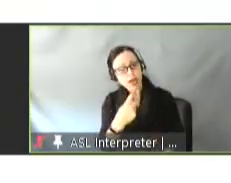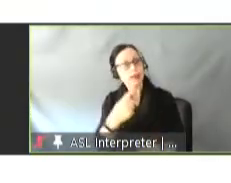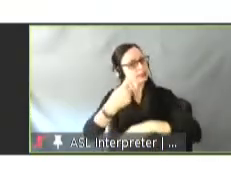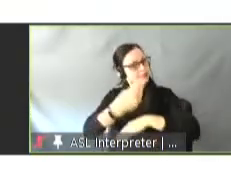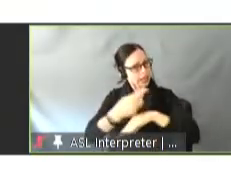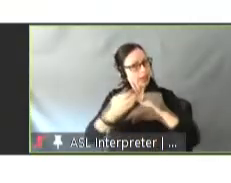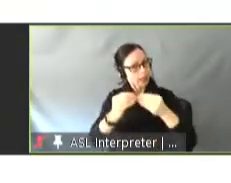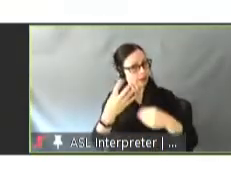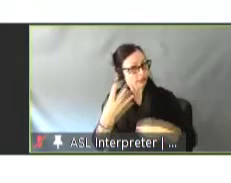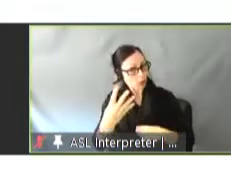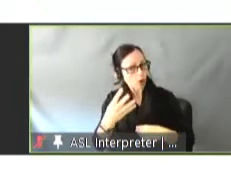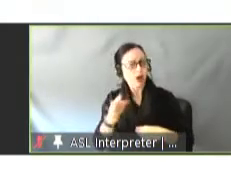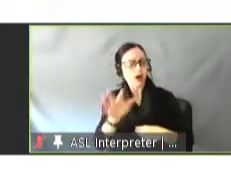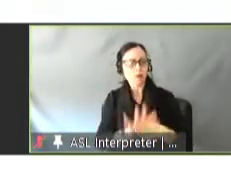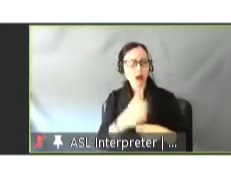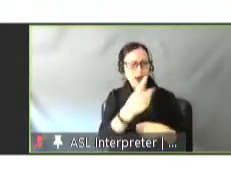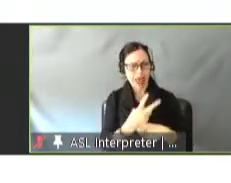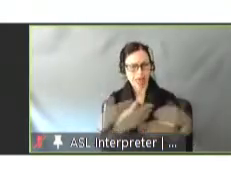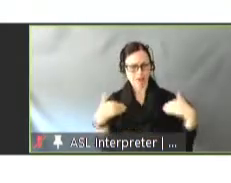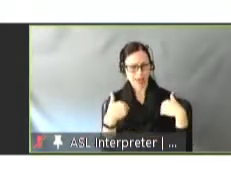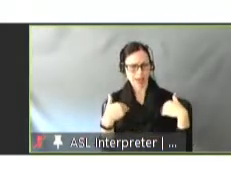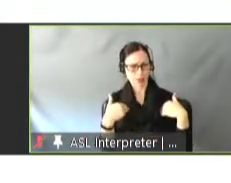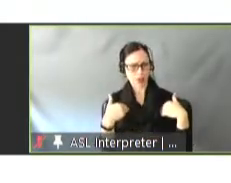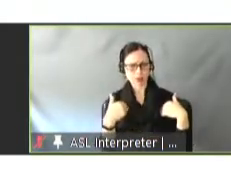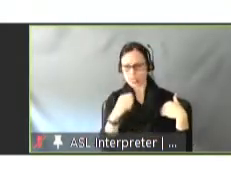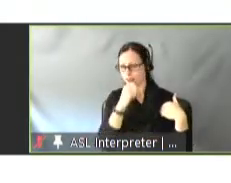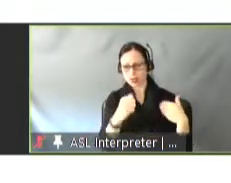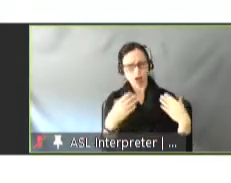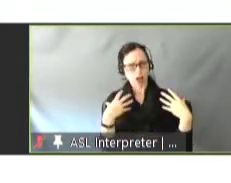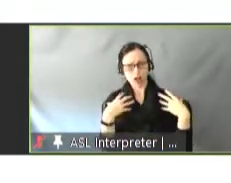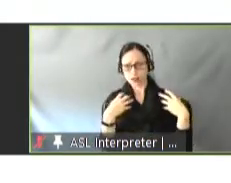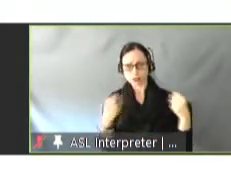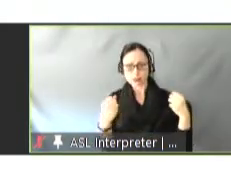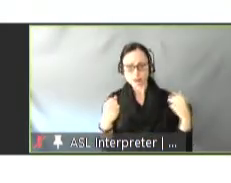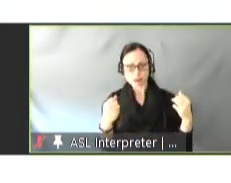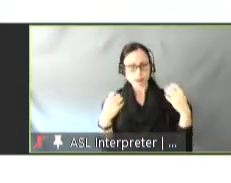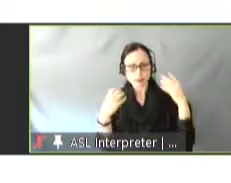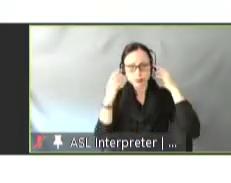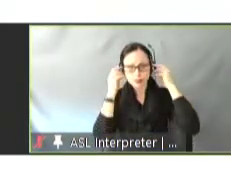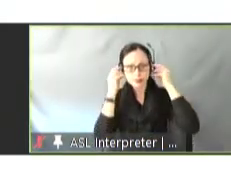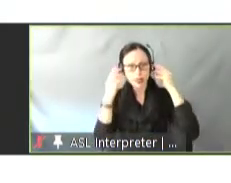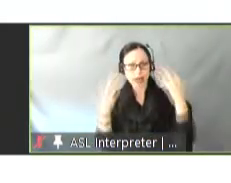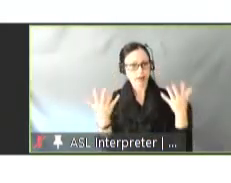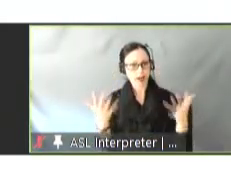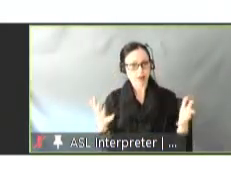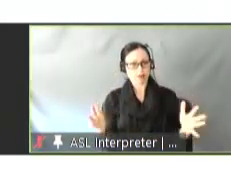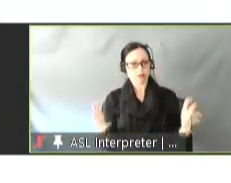half of the animals had not cleared the virus from their nasal swabs. And this is by sgRNA.